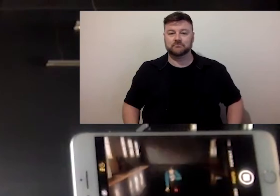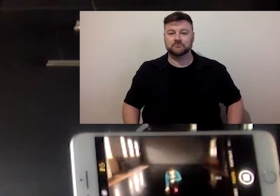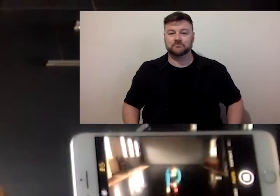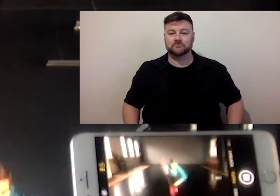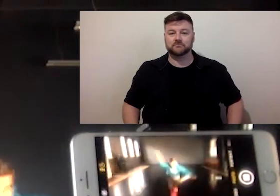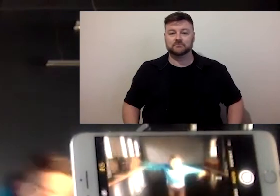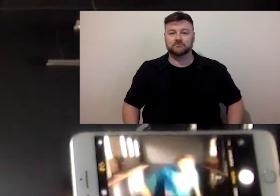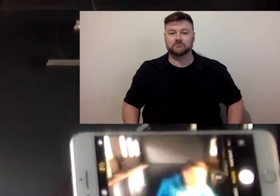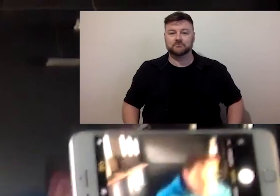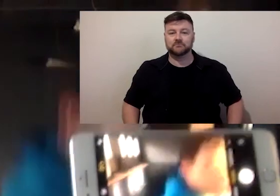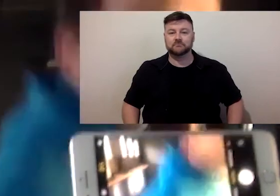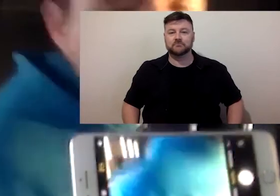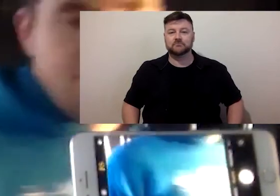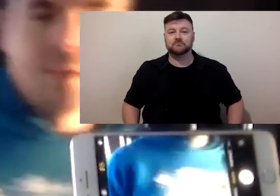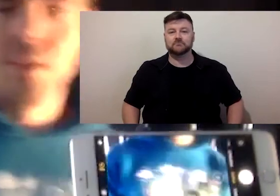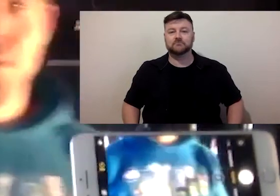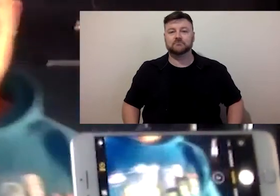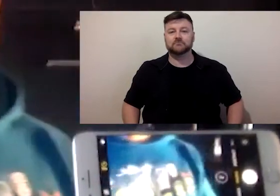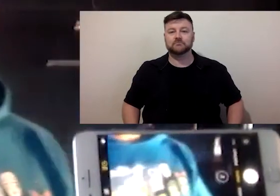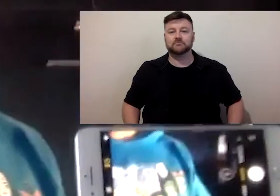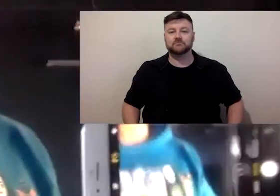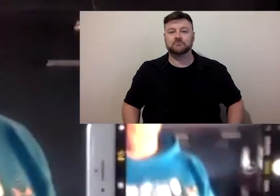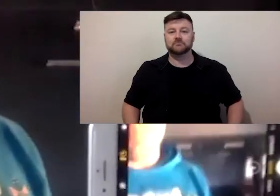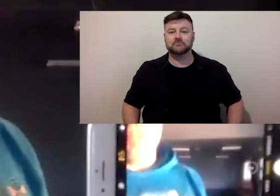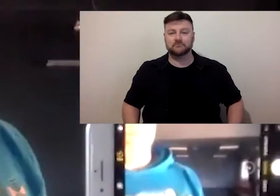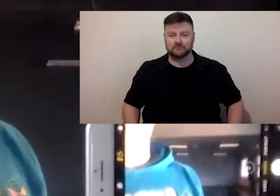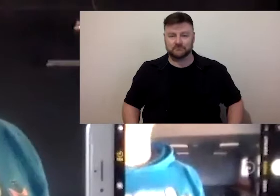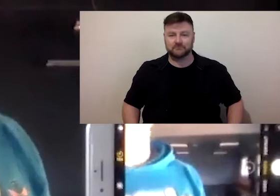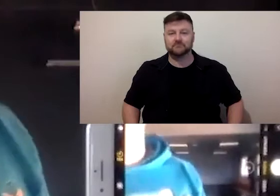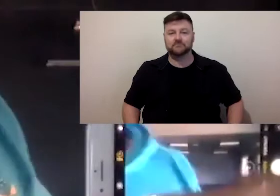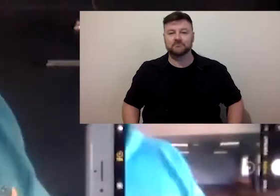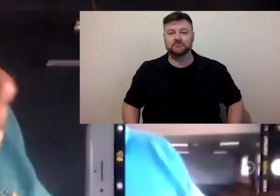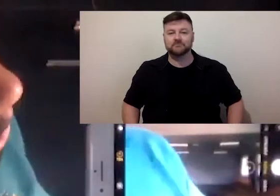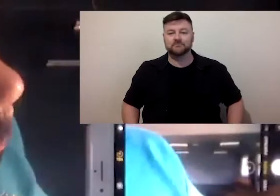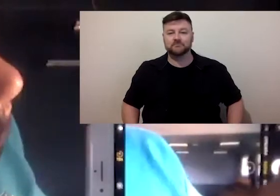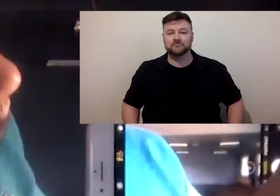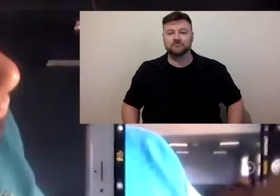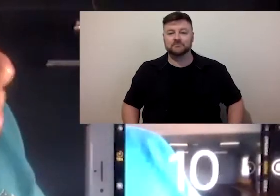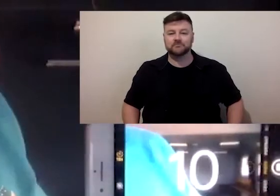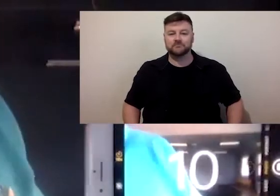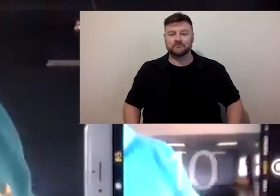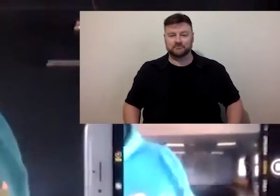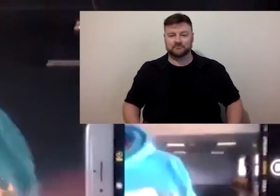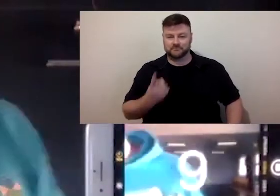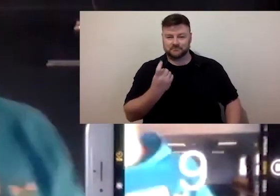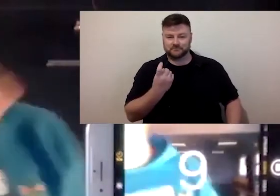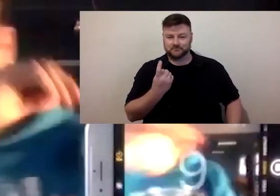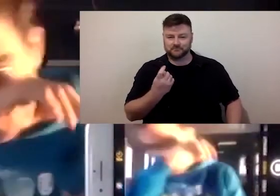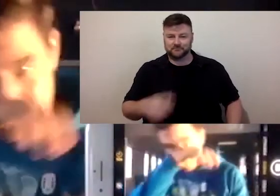I'll do one more. You don't have to watch - you can just